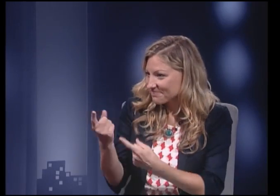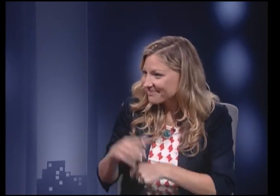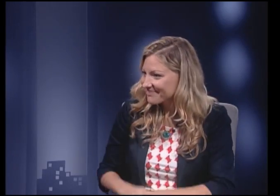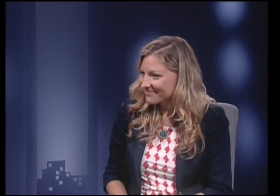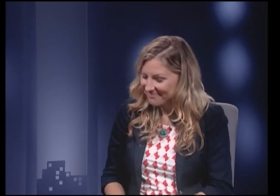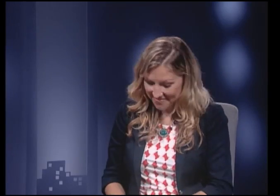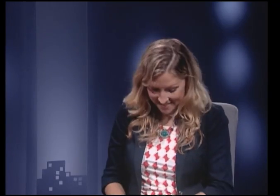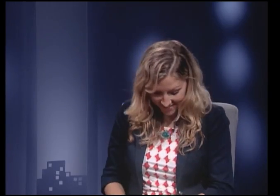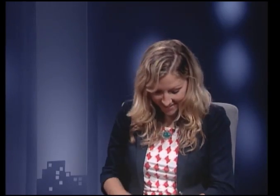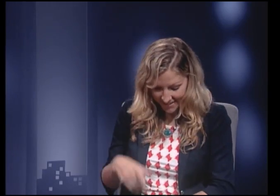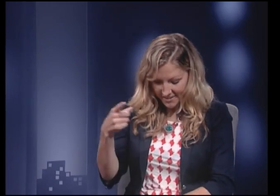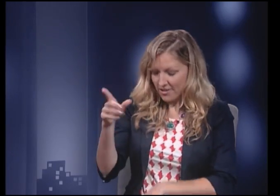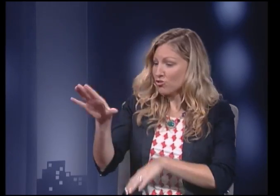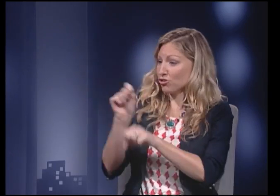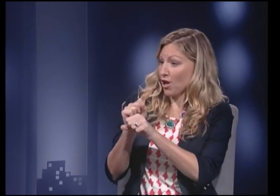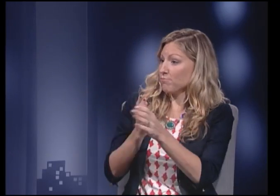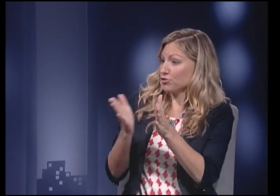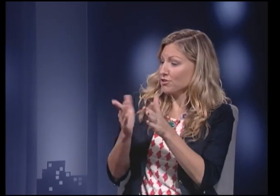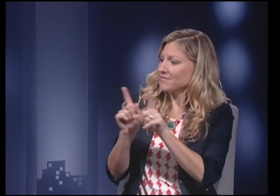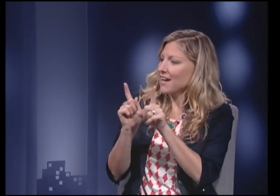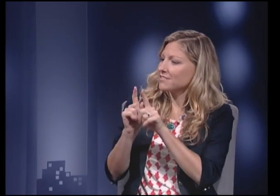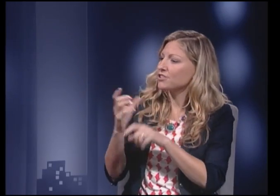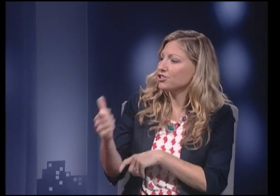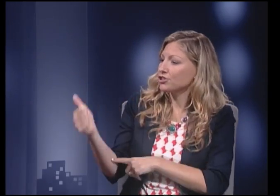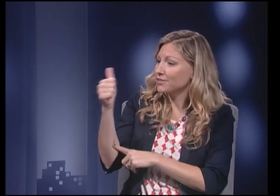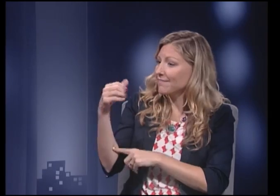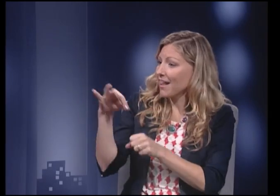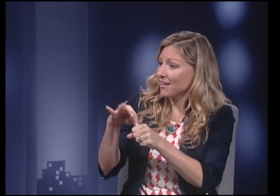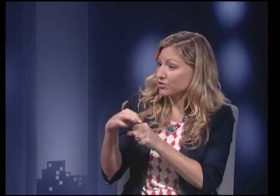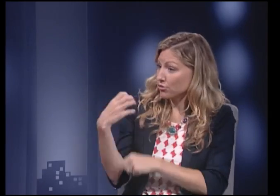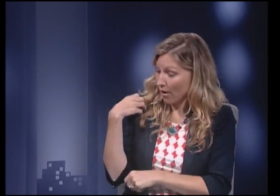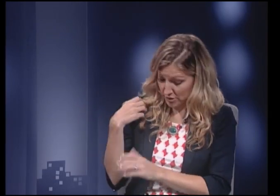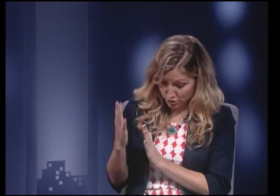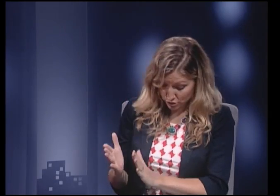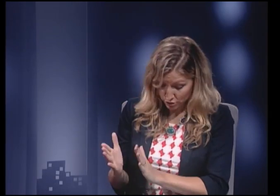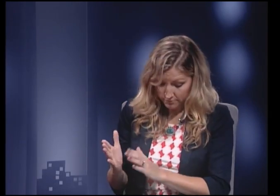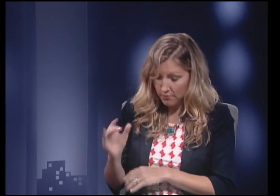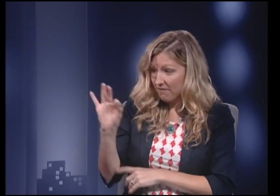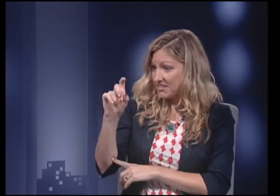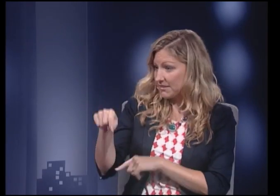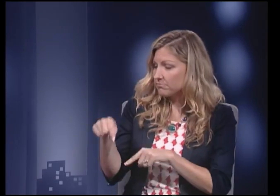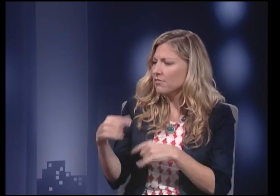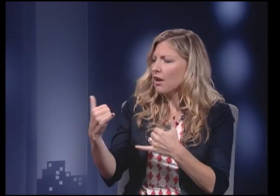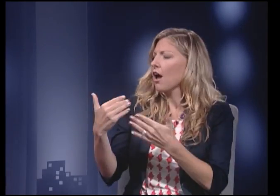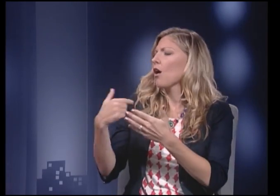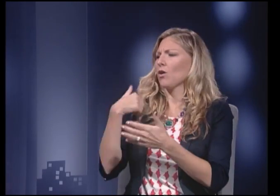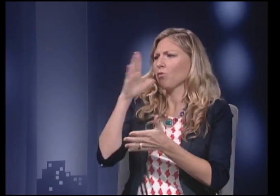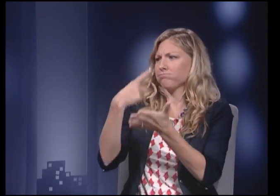And you've been doing a good job so far. Your job serves as the Chief Elections Officer of Texas. Yes.